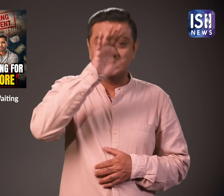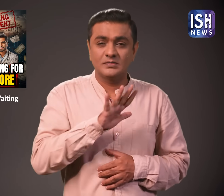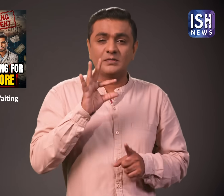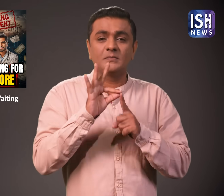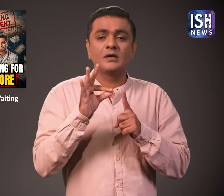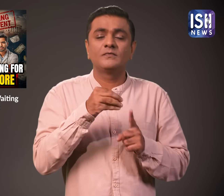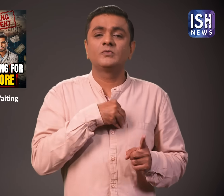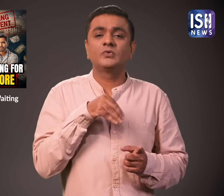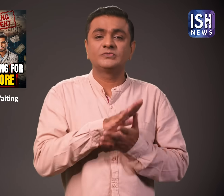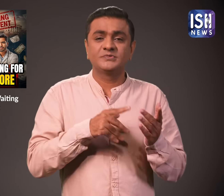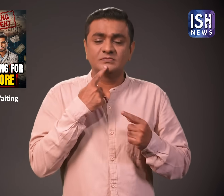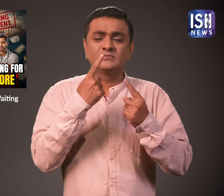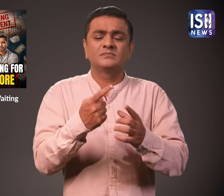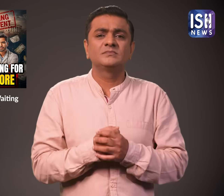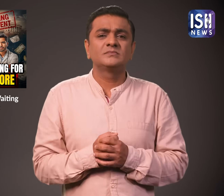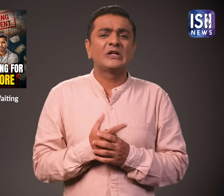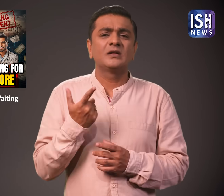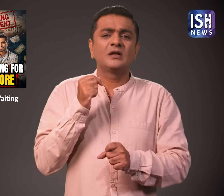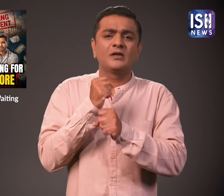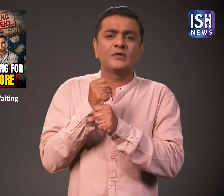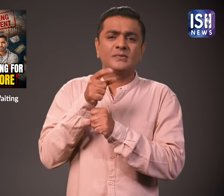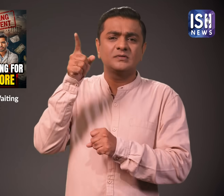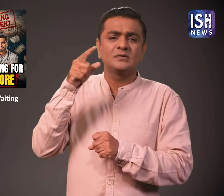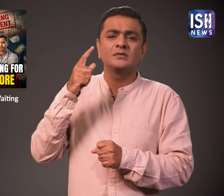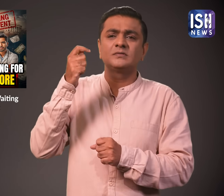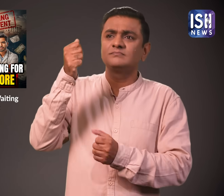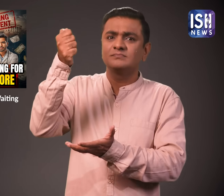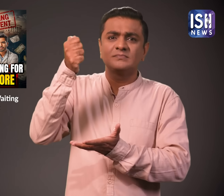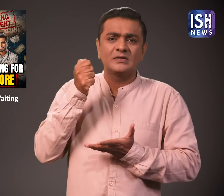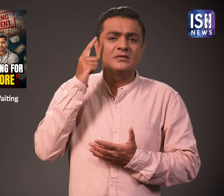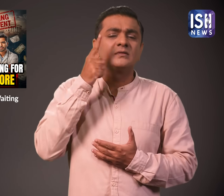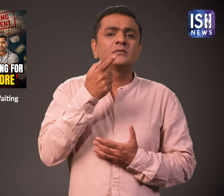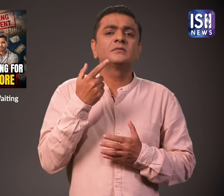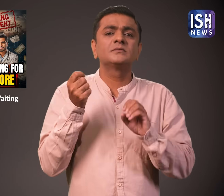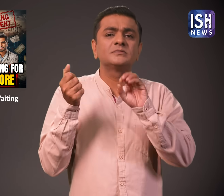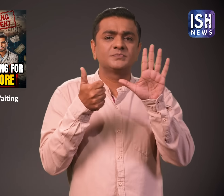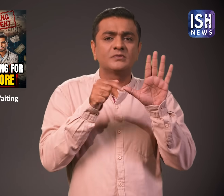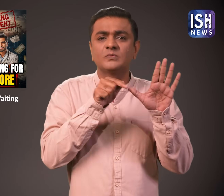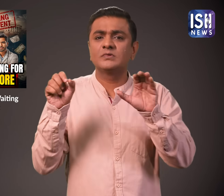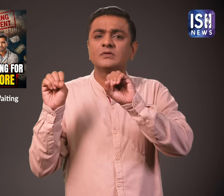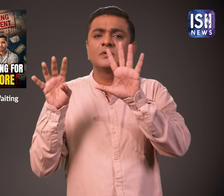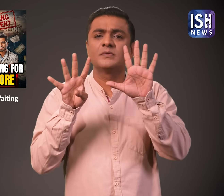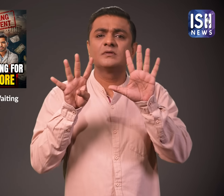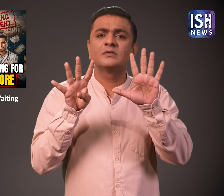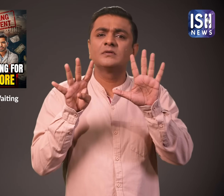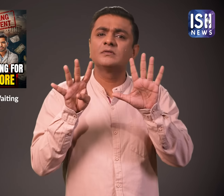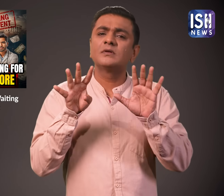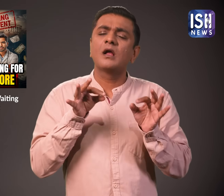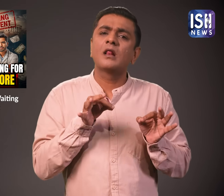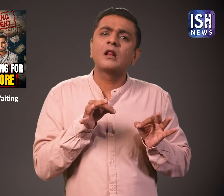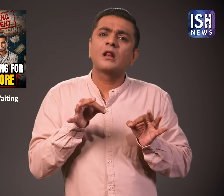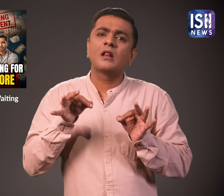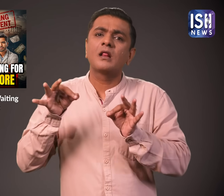In India, private hospitals say the government takes 6–9 months to clear Ayushman Bharat payments.